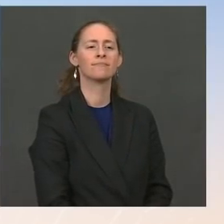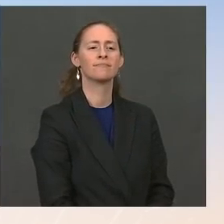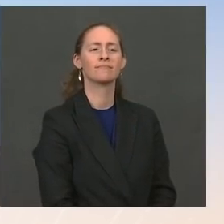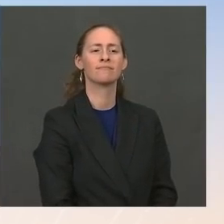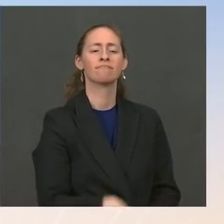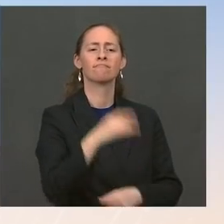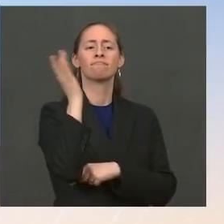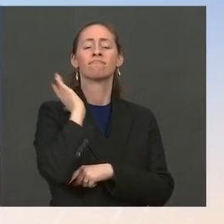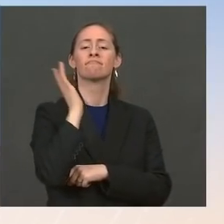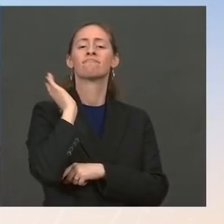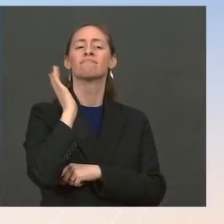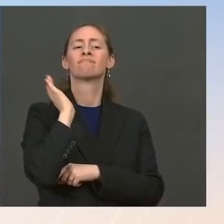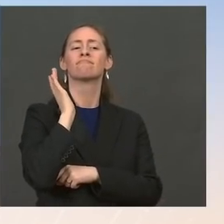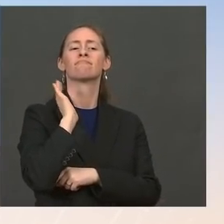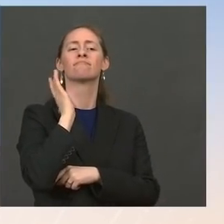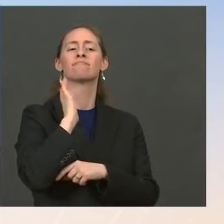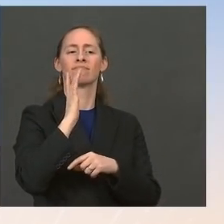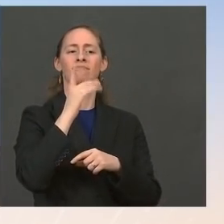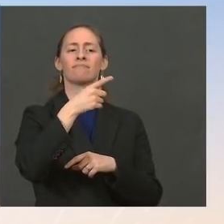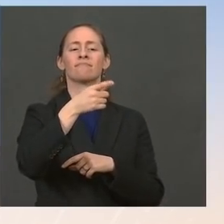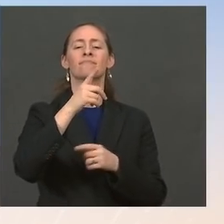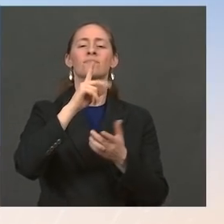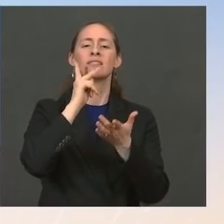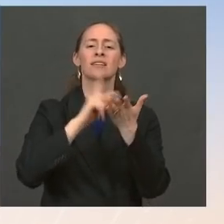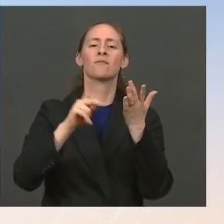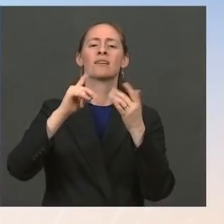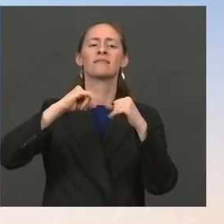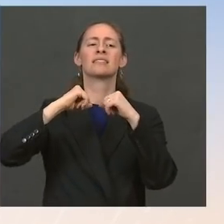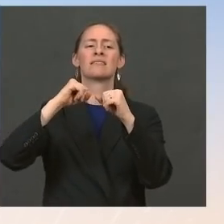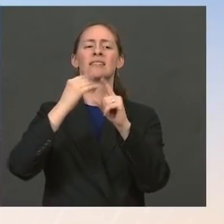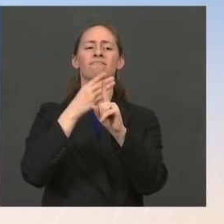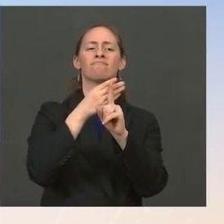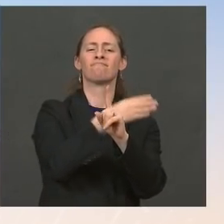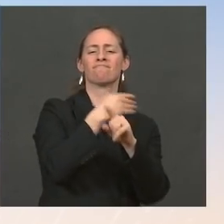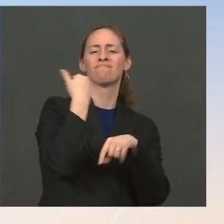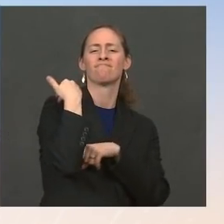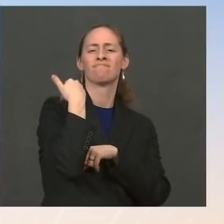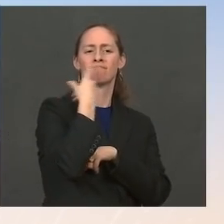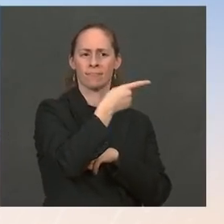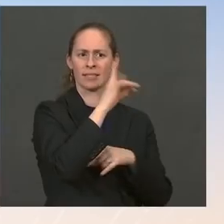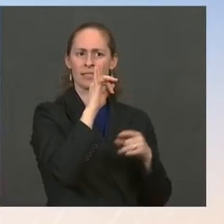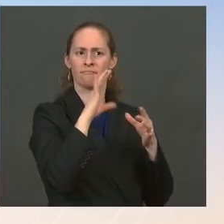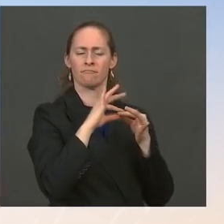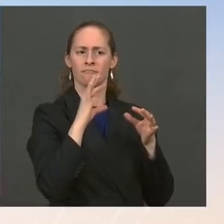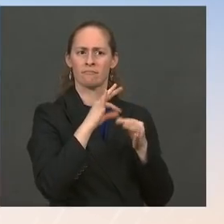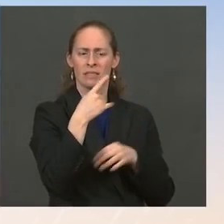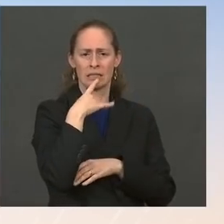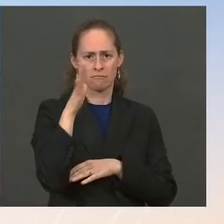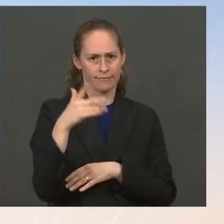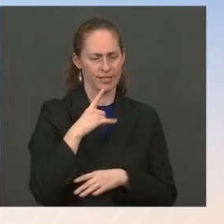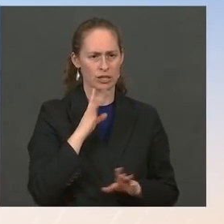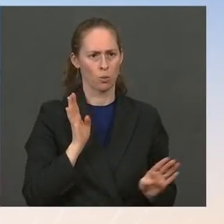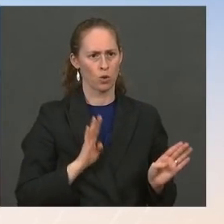just a few days ago, emphasizing the -- how concerning the historic nature of this is.